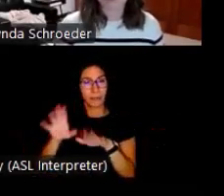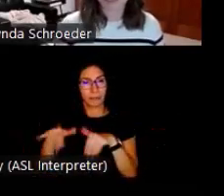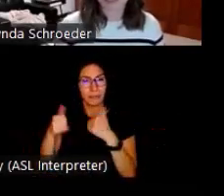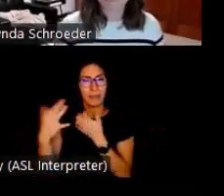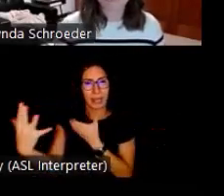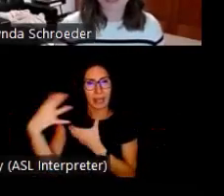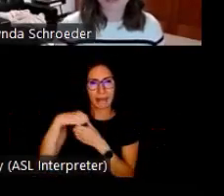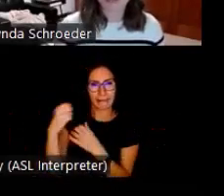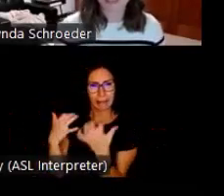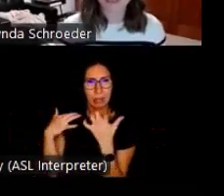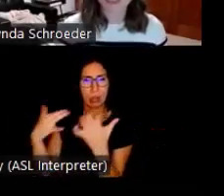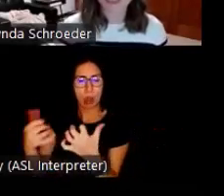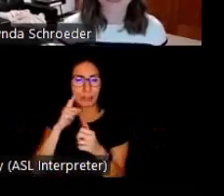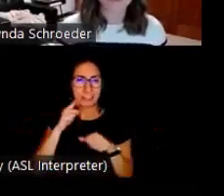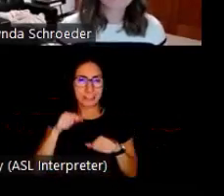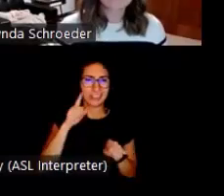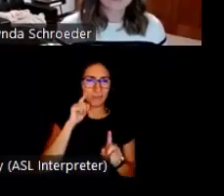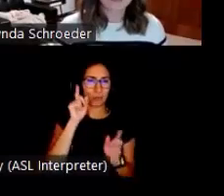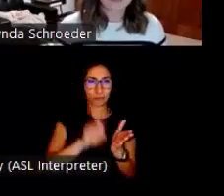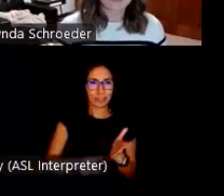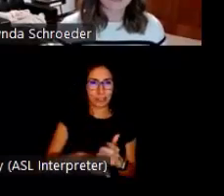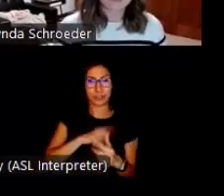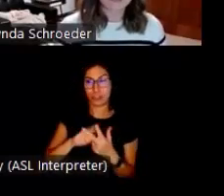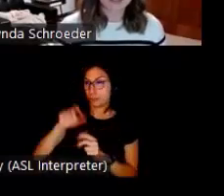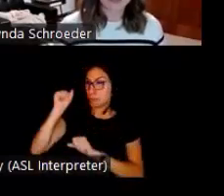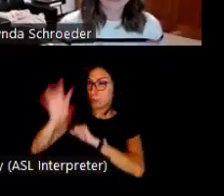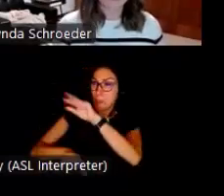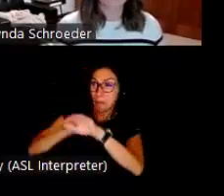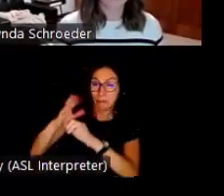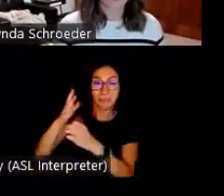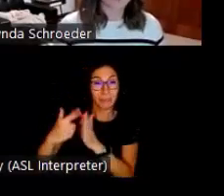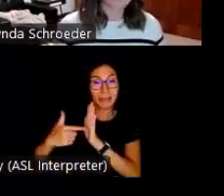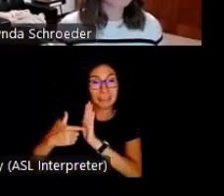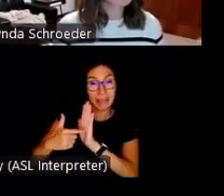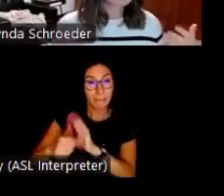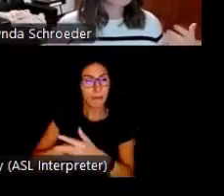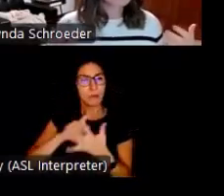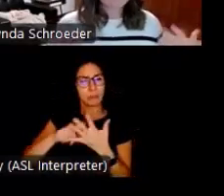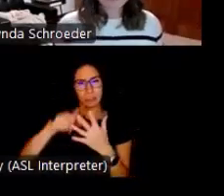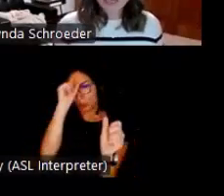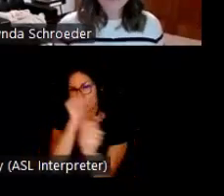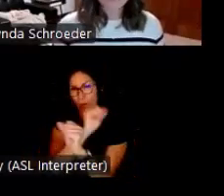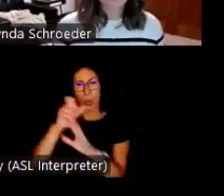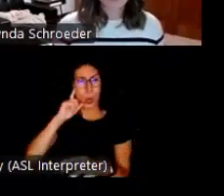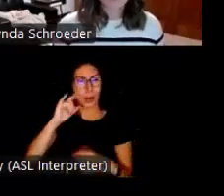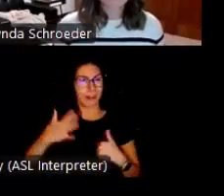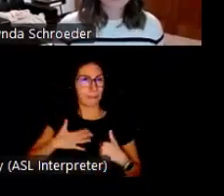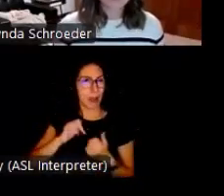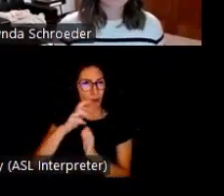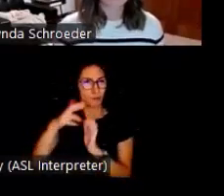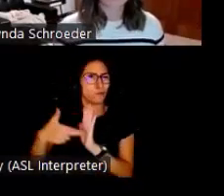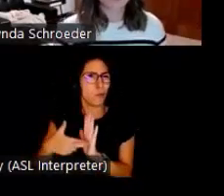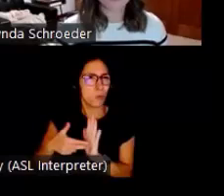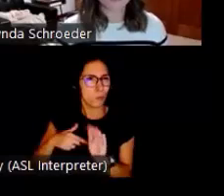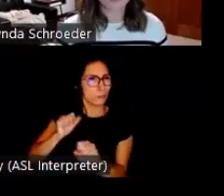that I have been engaged in in my academic role. My primary goal today is really to ensure